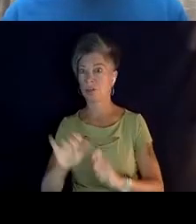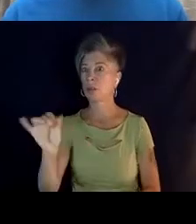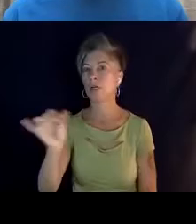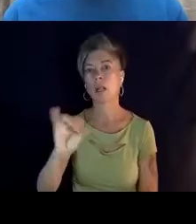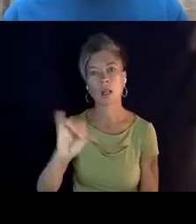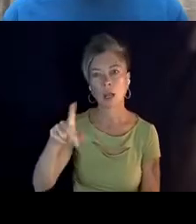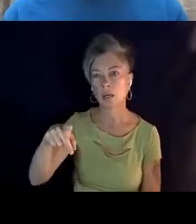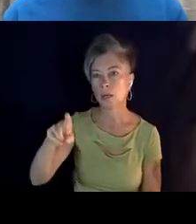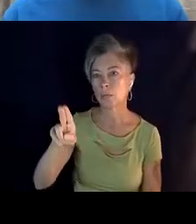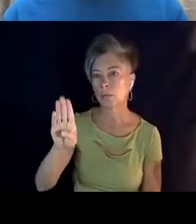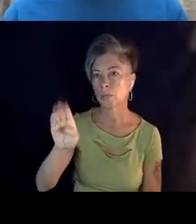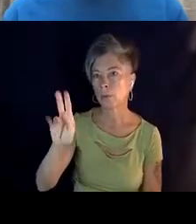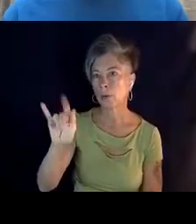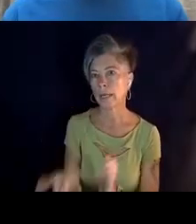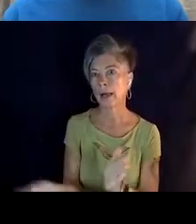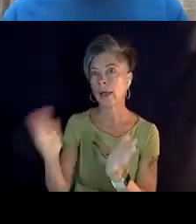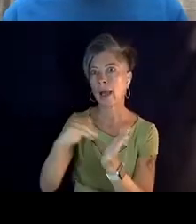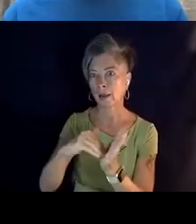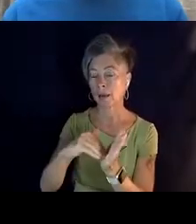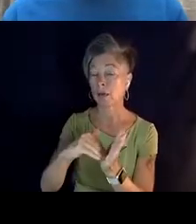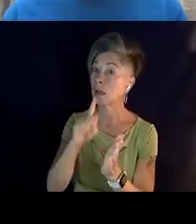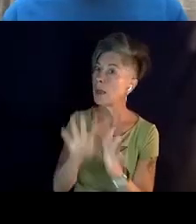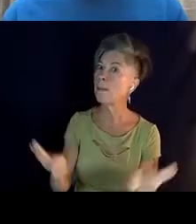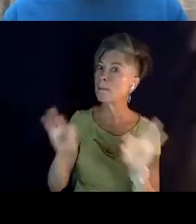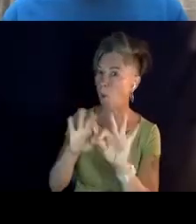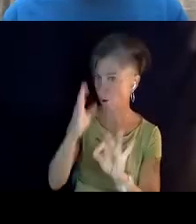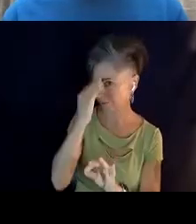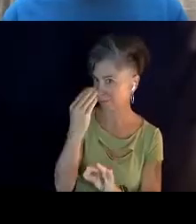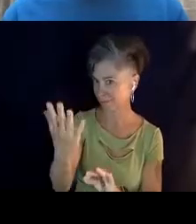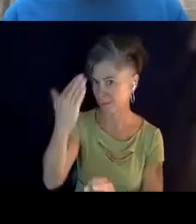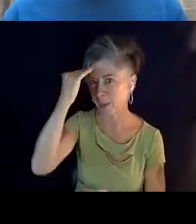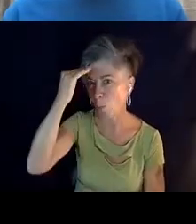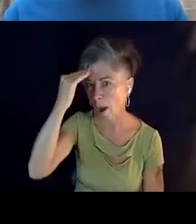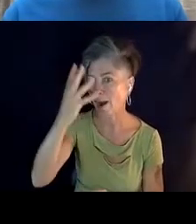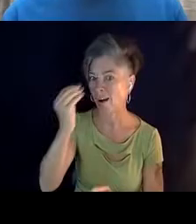and it's important to be aware of that and really to have people around you that can support that process.